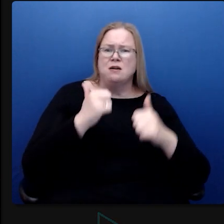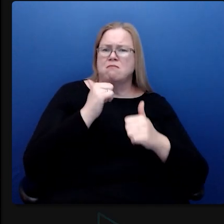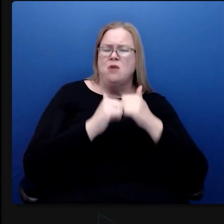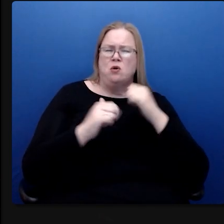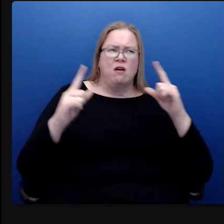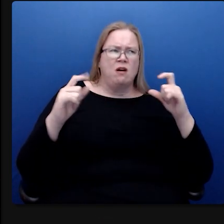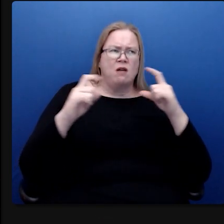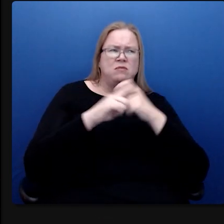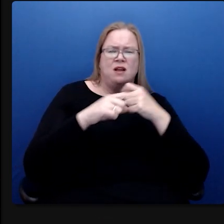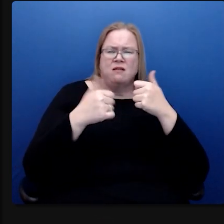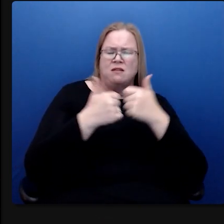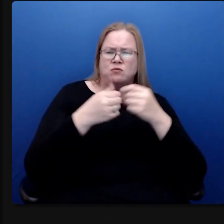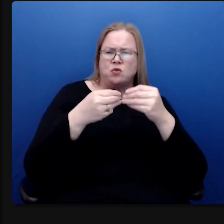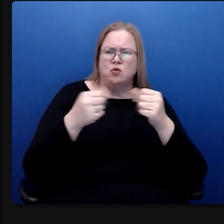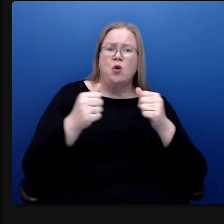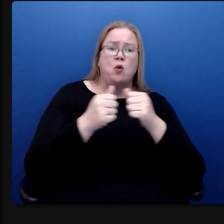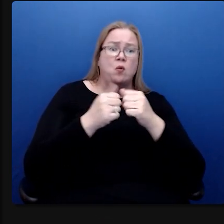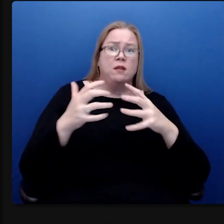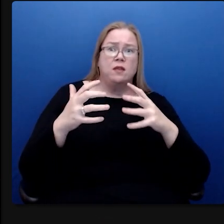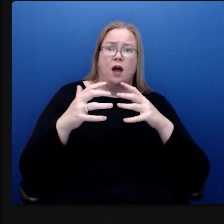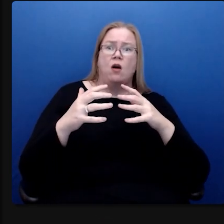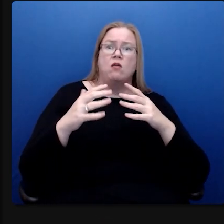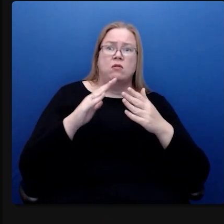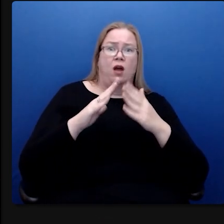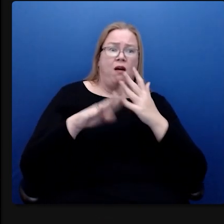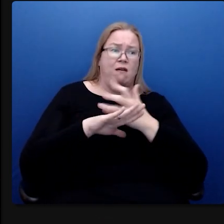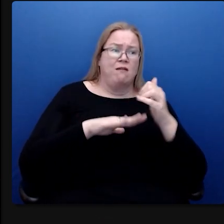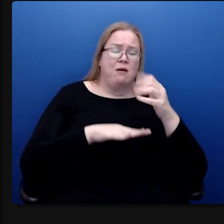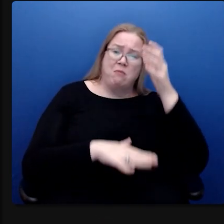and most complex game solutions without running out of memory.